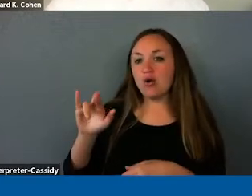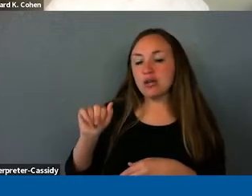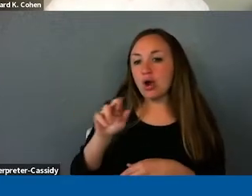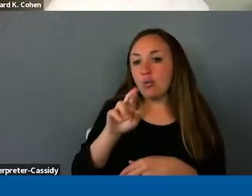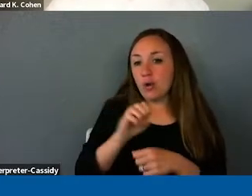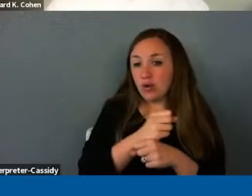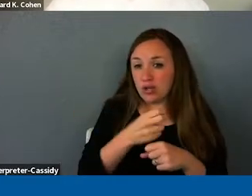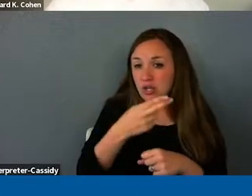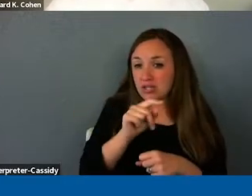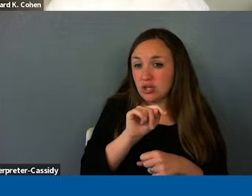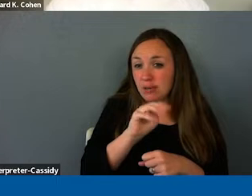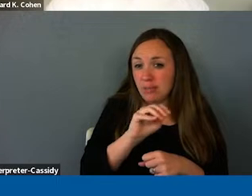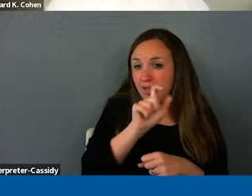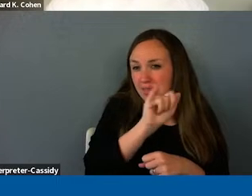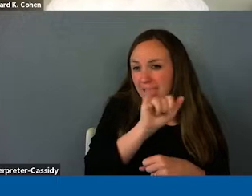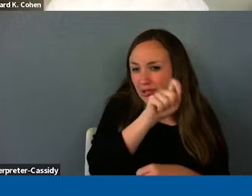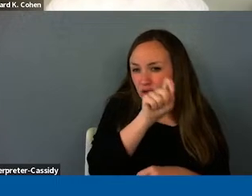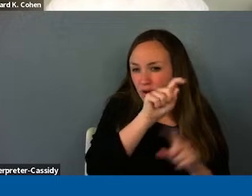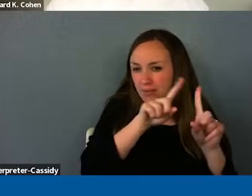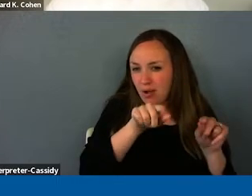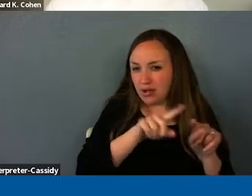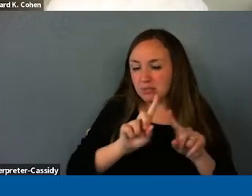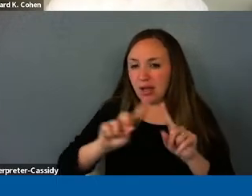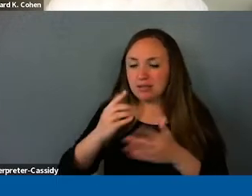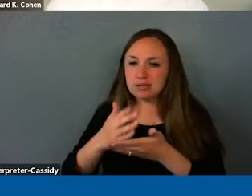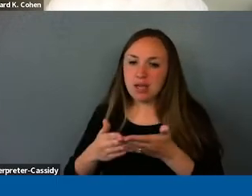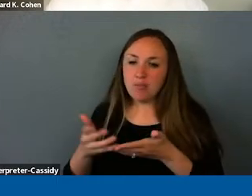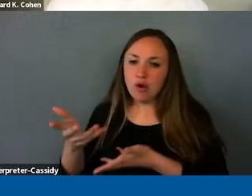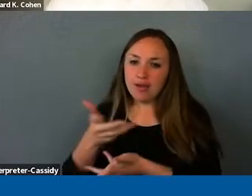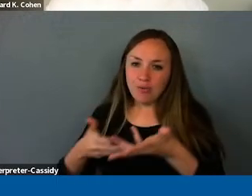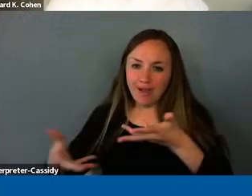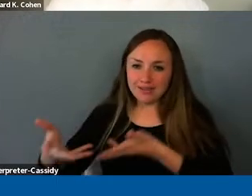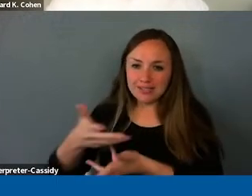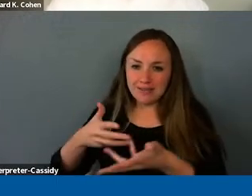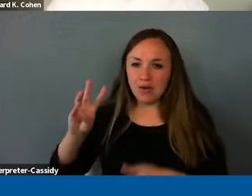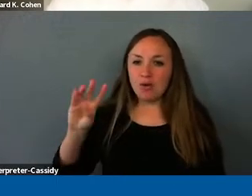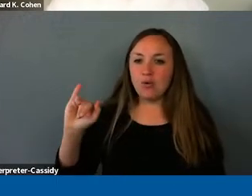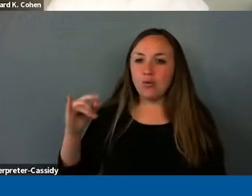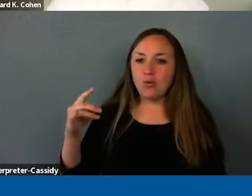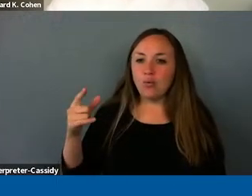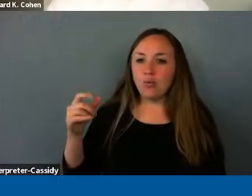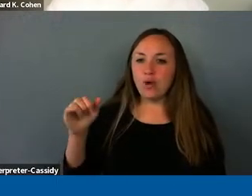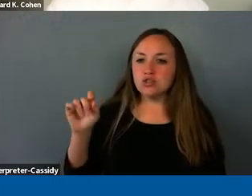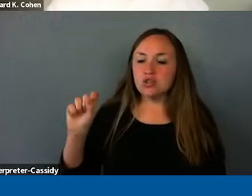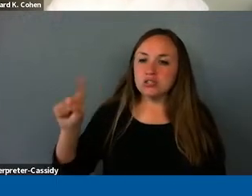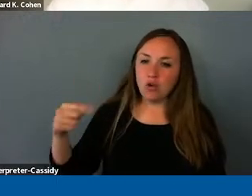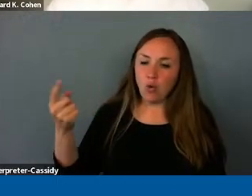like button and checkbox, but some of them are interactive widgets that are only available via ARIA, like tabs.